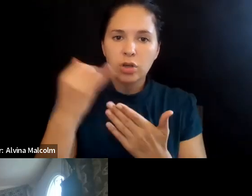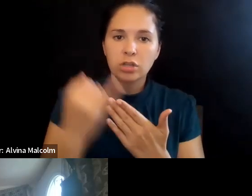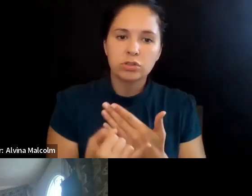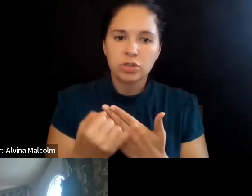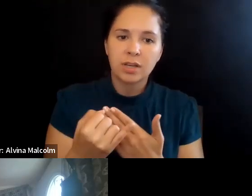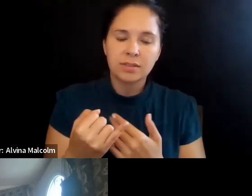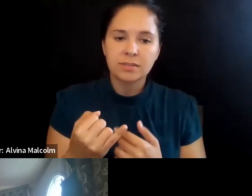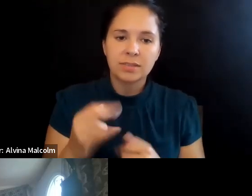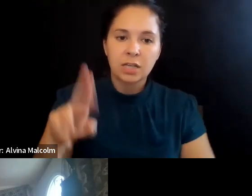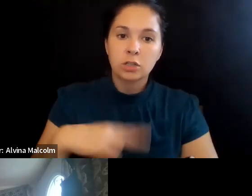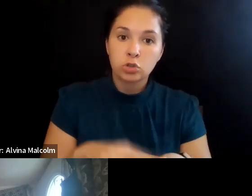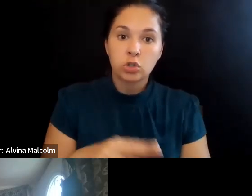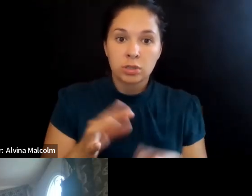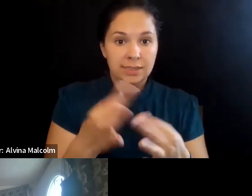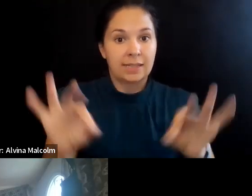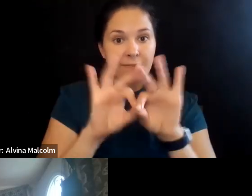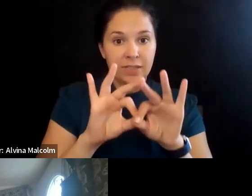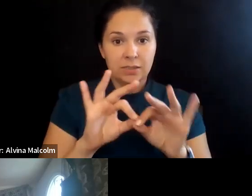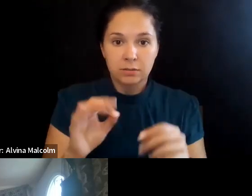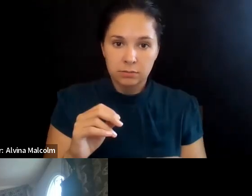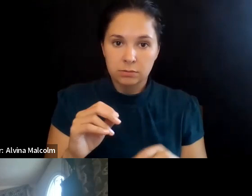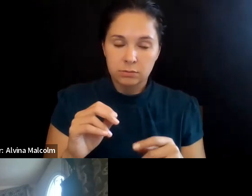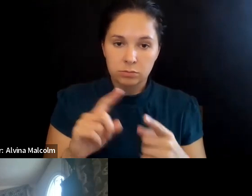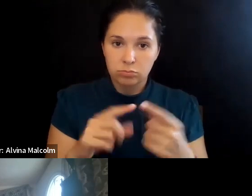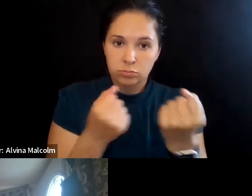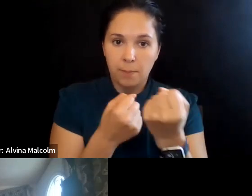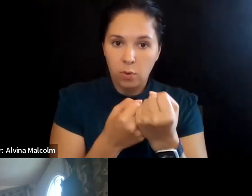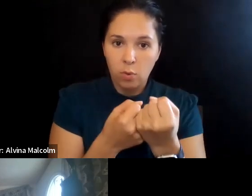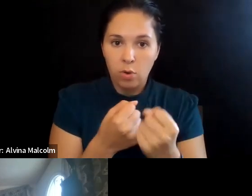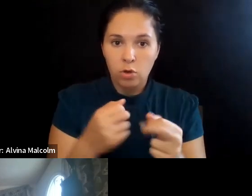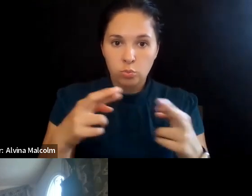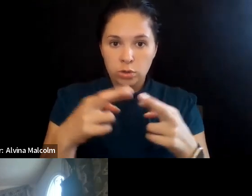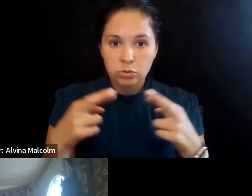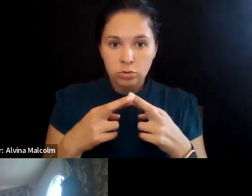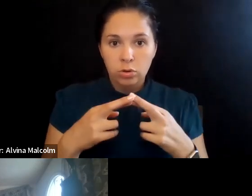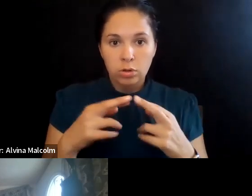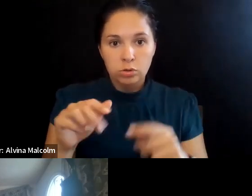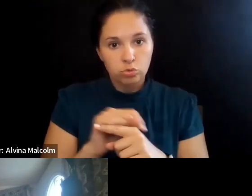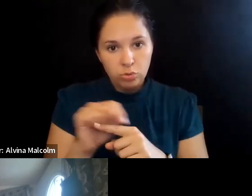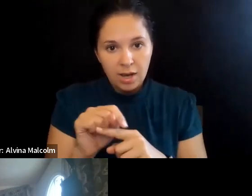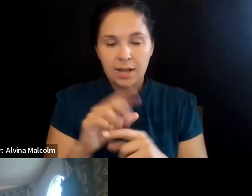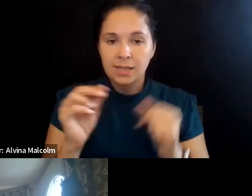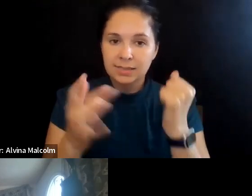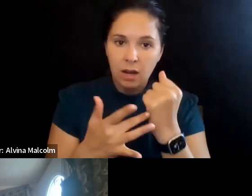the country, building on the 51% of its staff staff and services for people with disabilities with a national